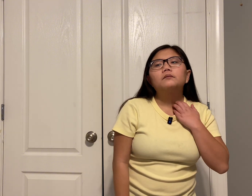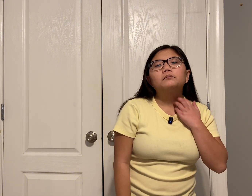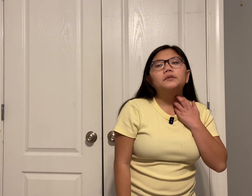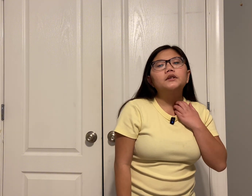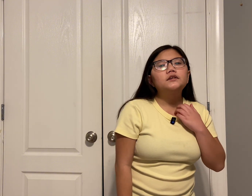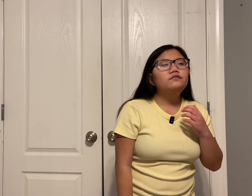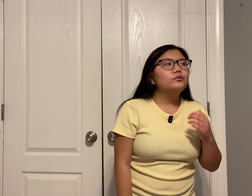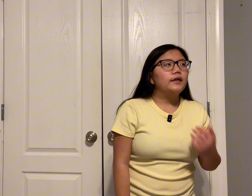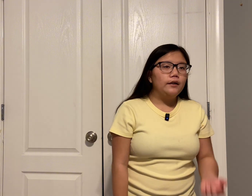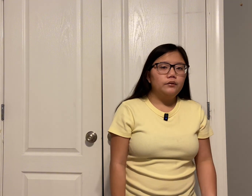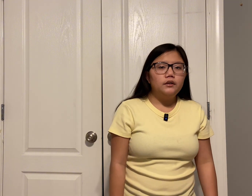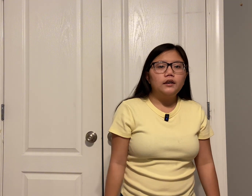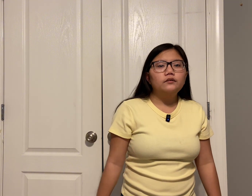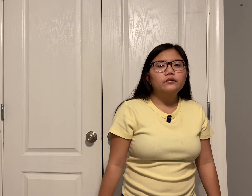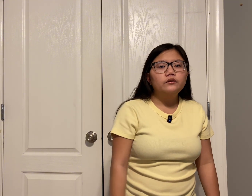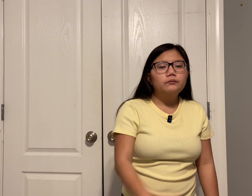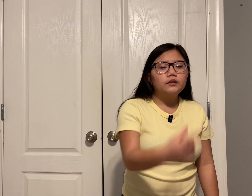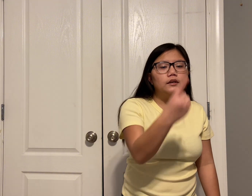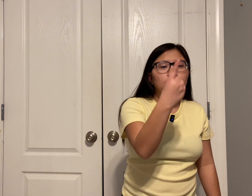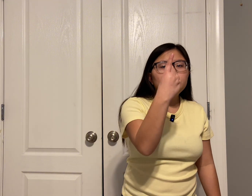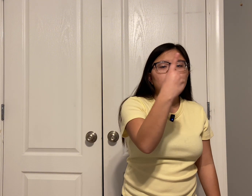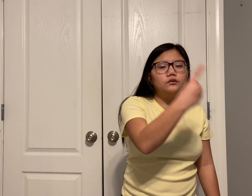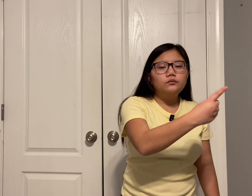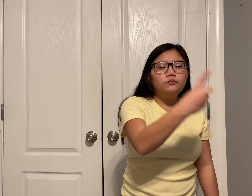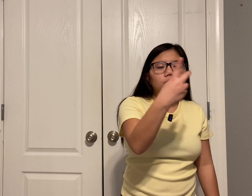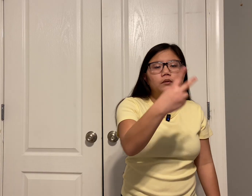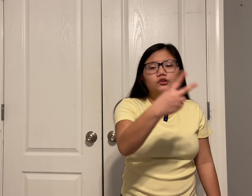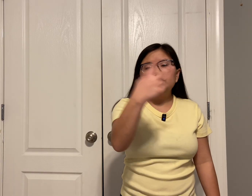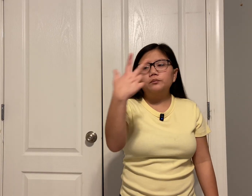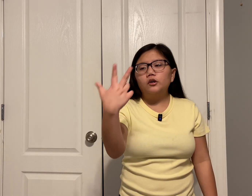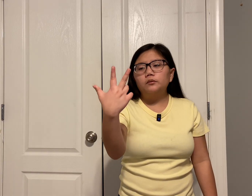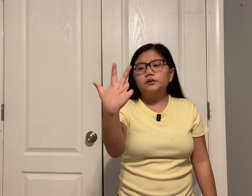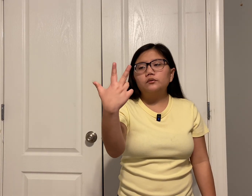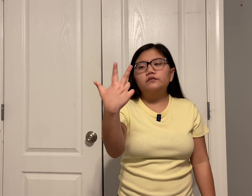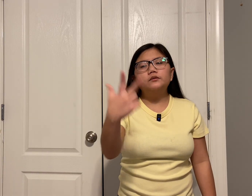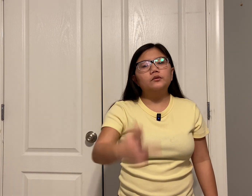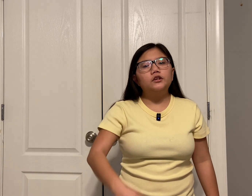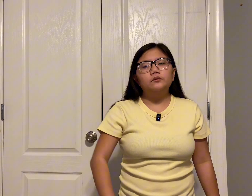But if you're counting I learned in my class to make sure your palm is only visible to you.